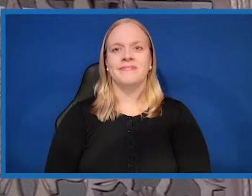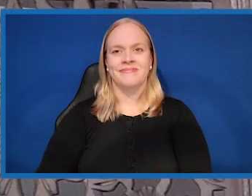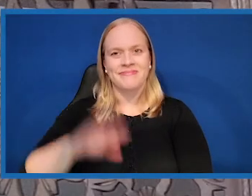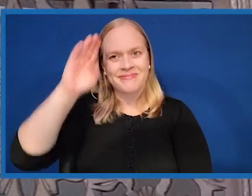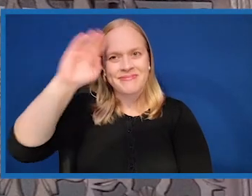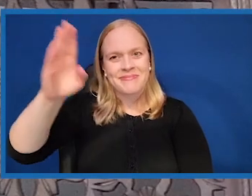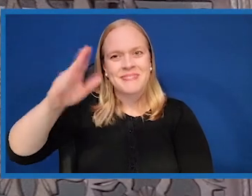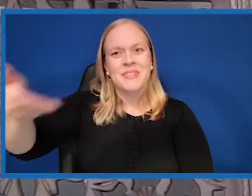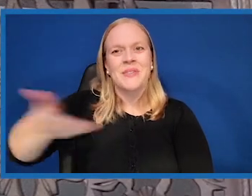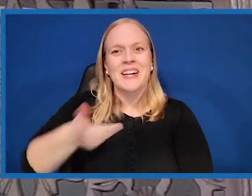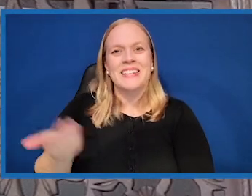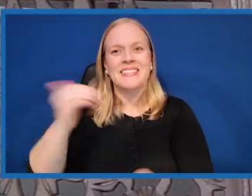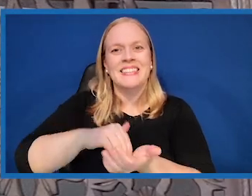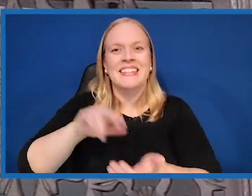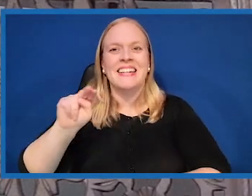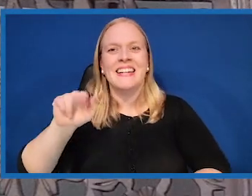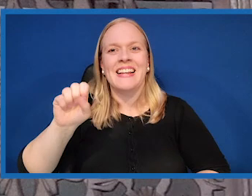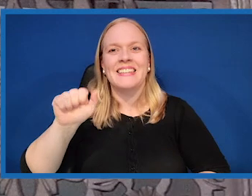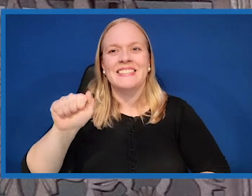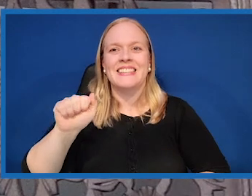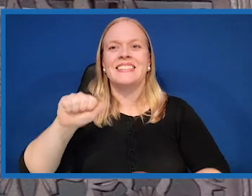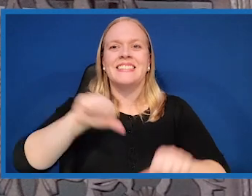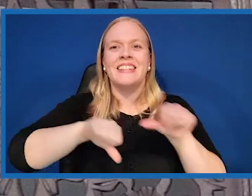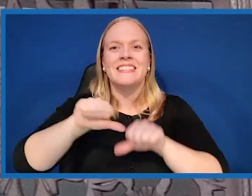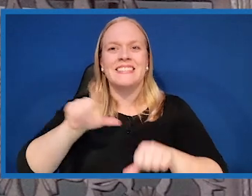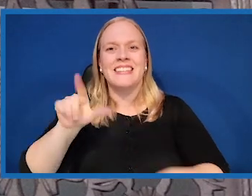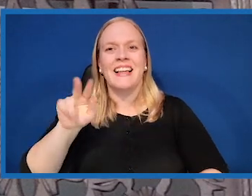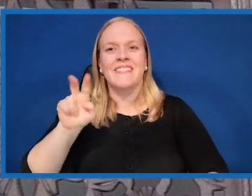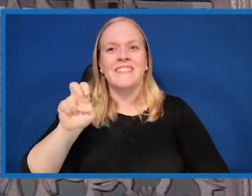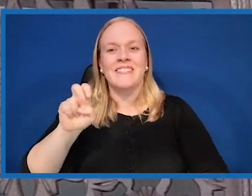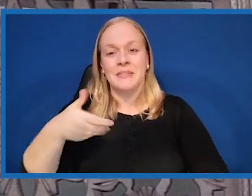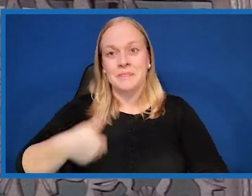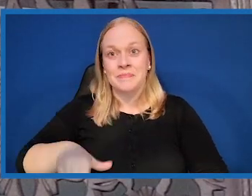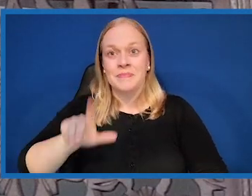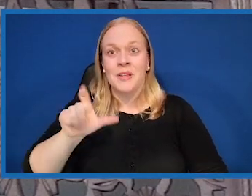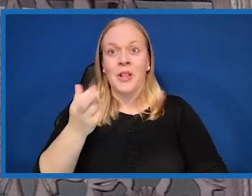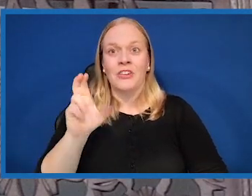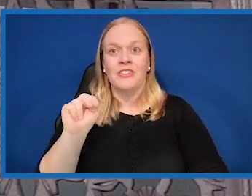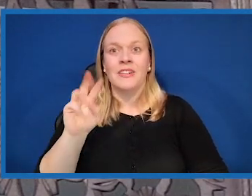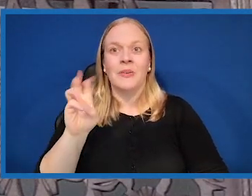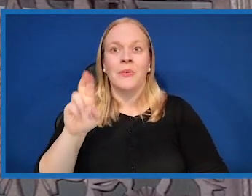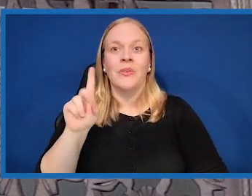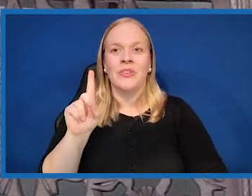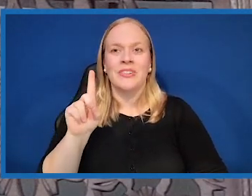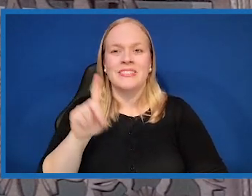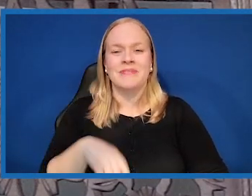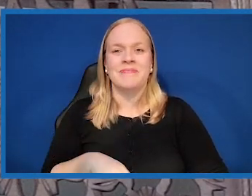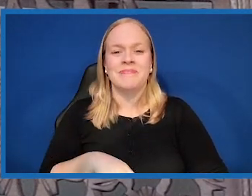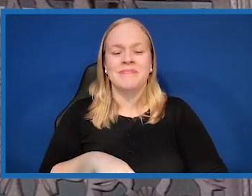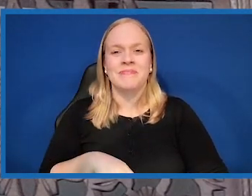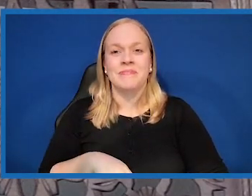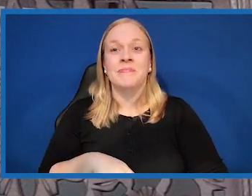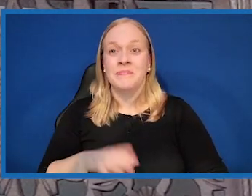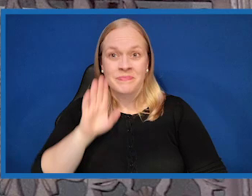HELLO AND WELCOME TO ANOTHER EPISODE OF "NASA SCIENCE LIVE", I'M YOUR HOST LAUREN WARD. SEA LEVELS ACROSS THE GLOBE